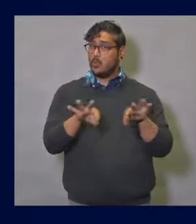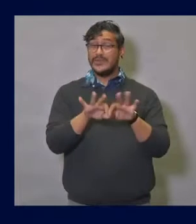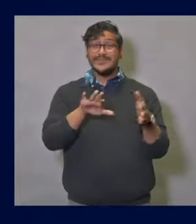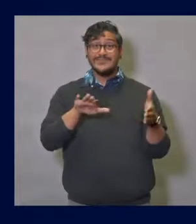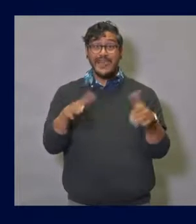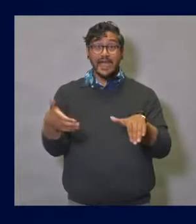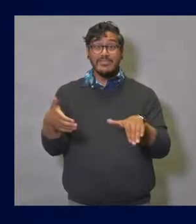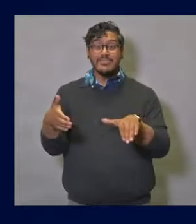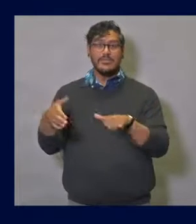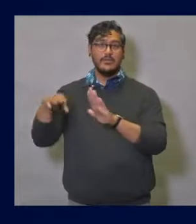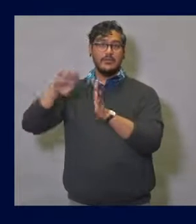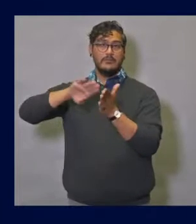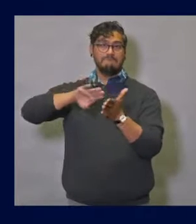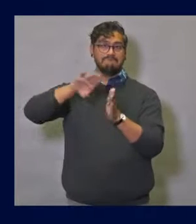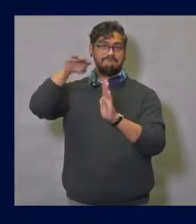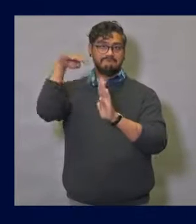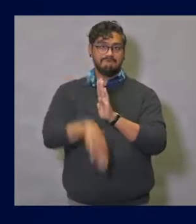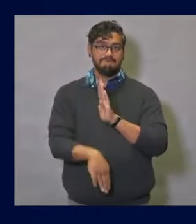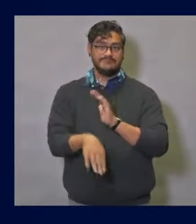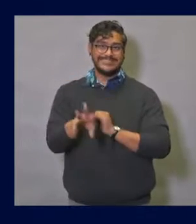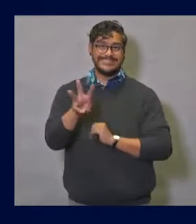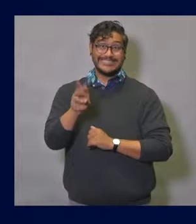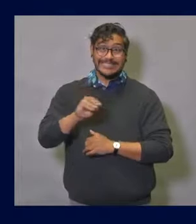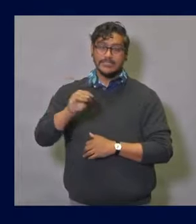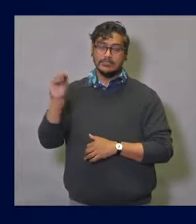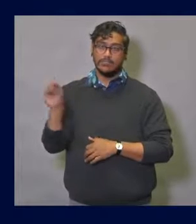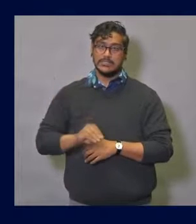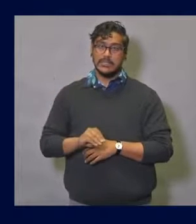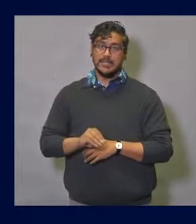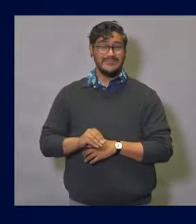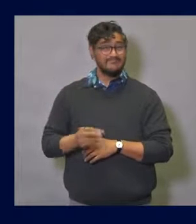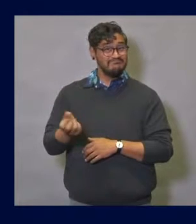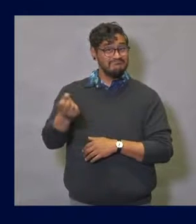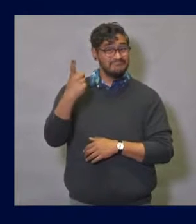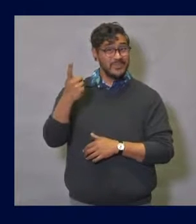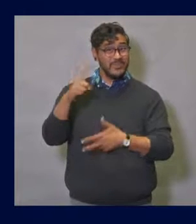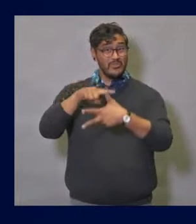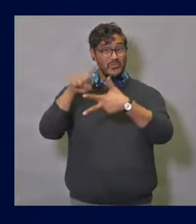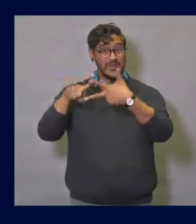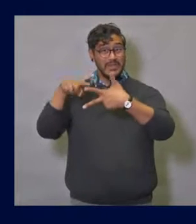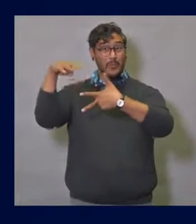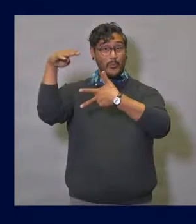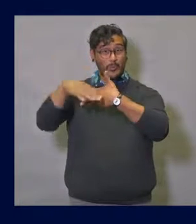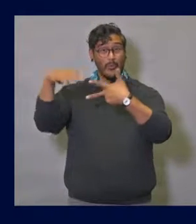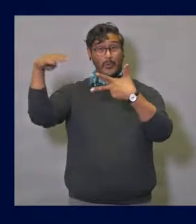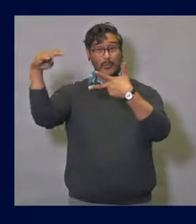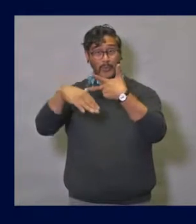VERY IMPORTANTLY, DEATHS